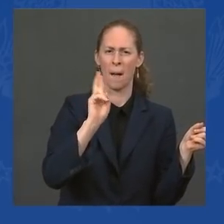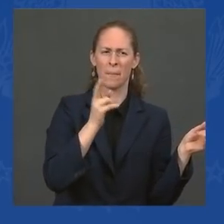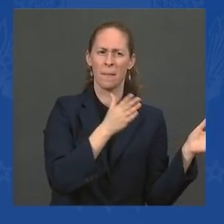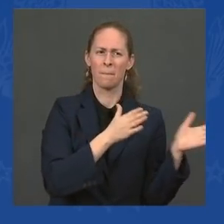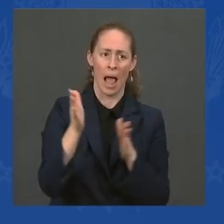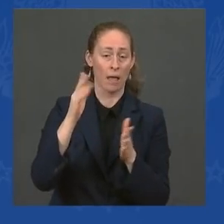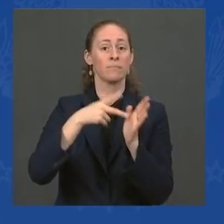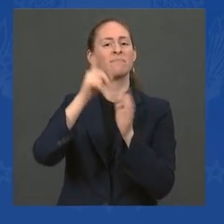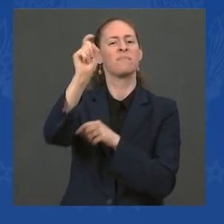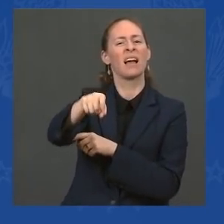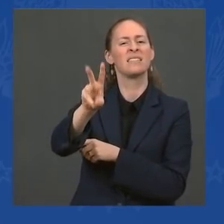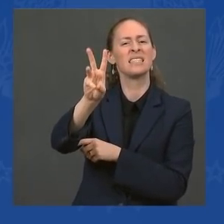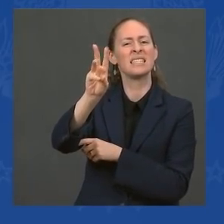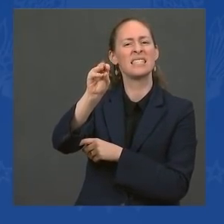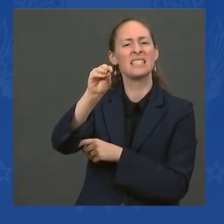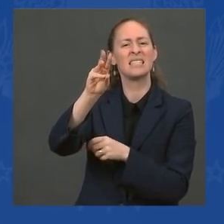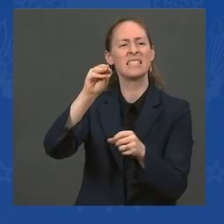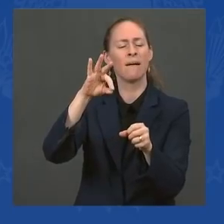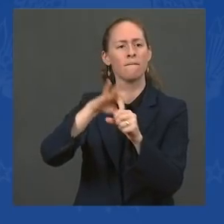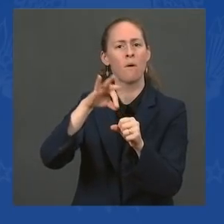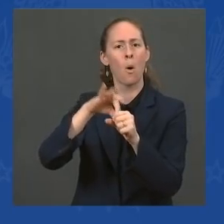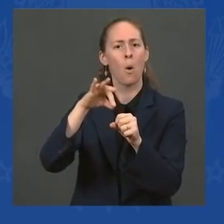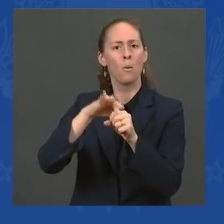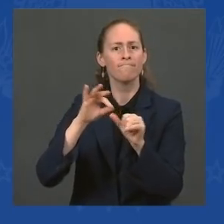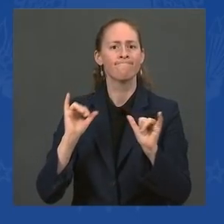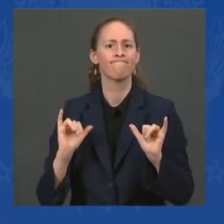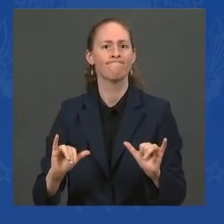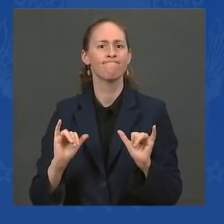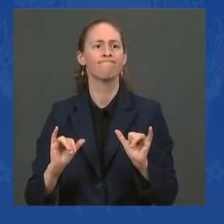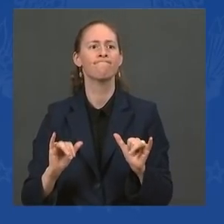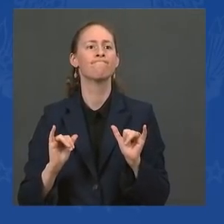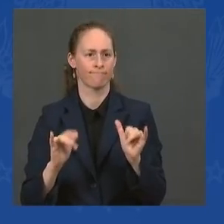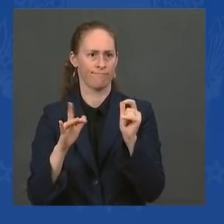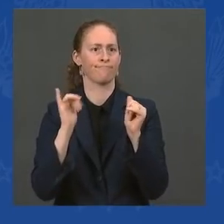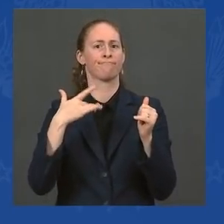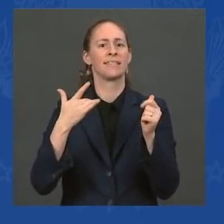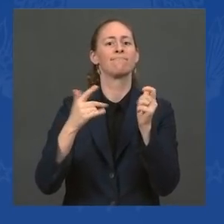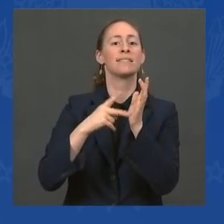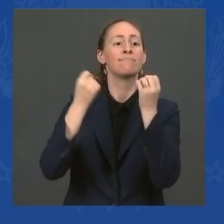when there's a filibuster. Sixty votes -- a supermajority –- instead of fifty to get anything done.